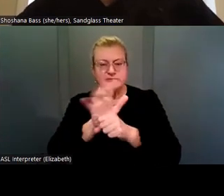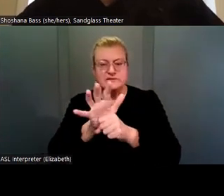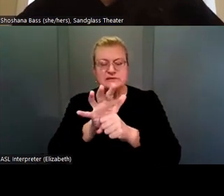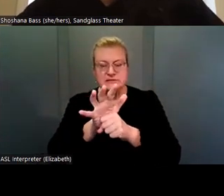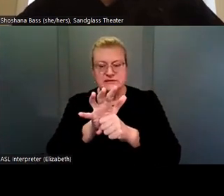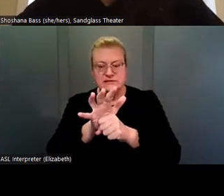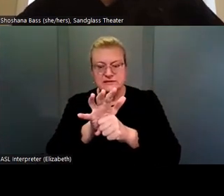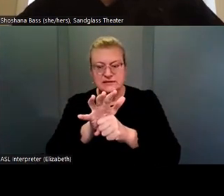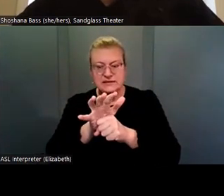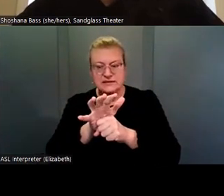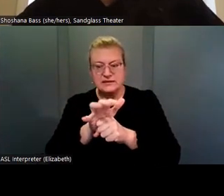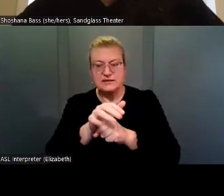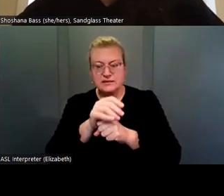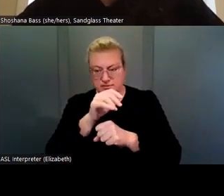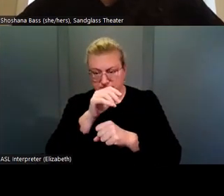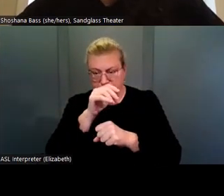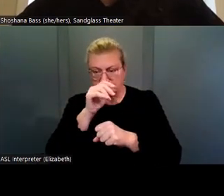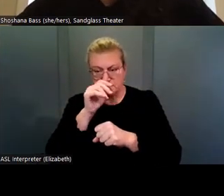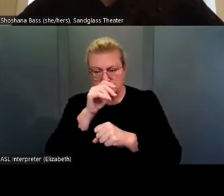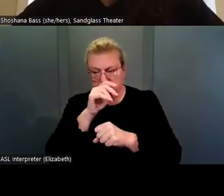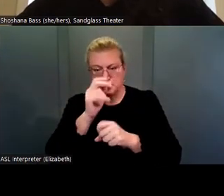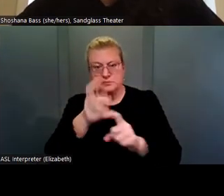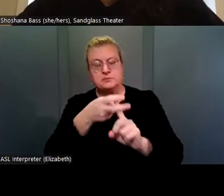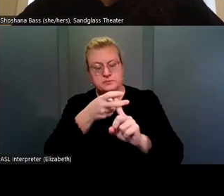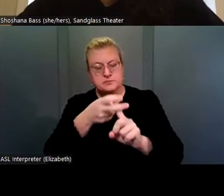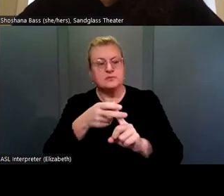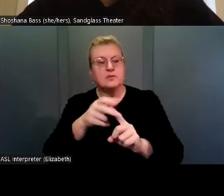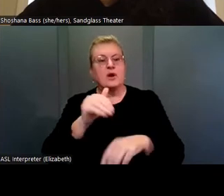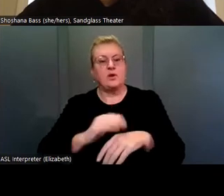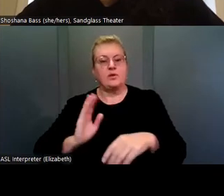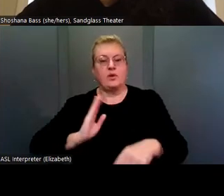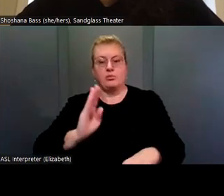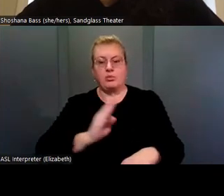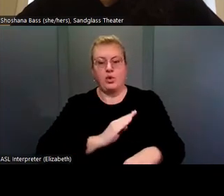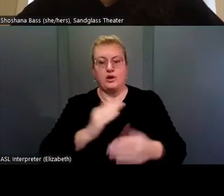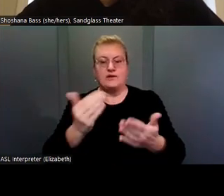so now I'm on the board of New England Presenters as secretary,